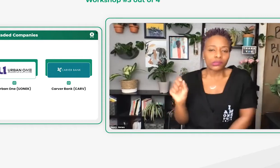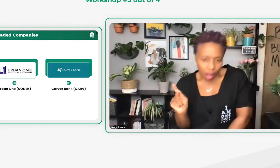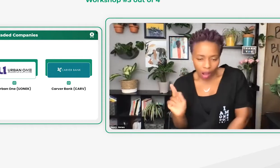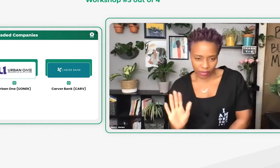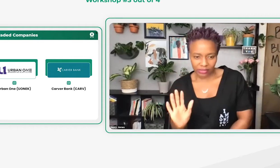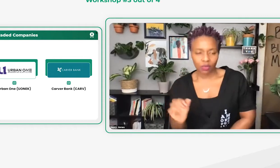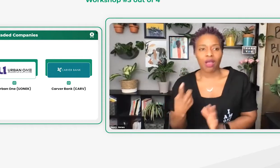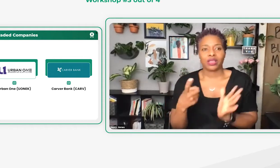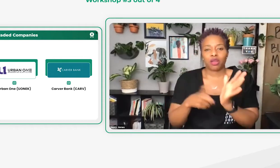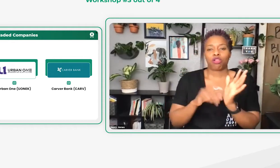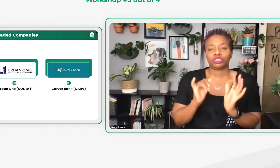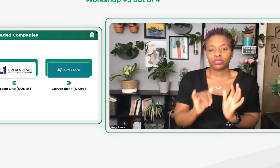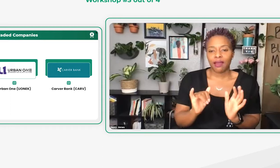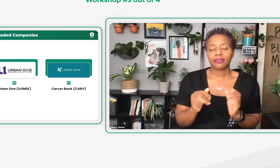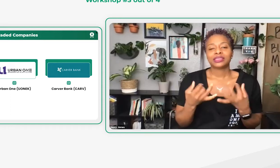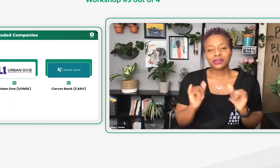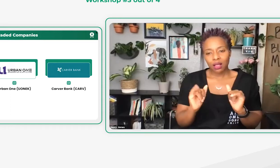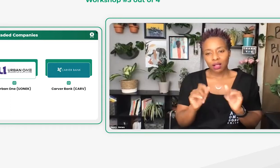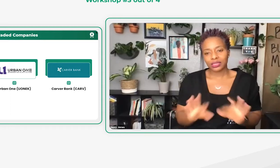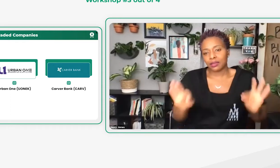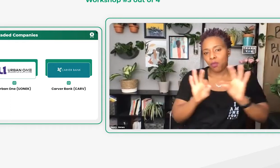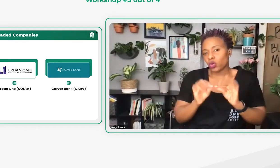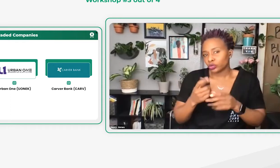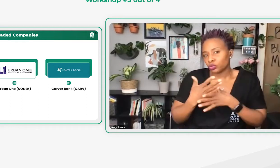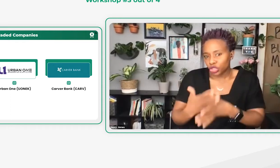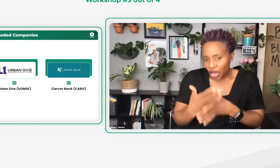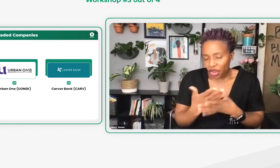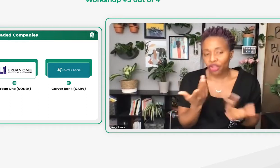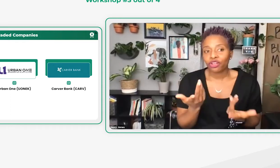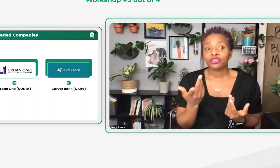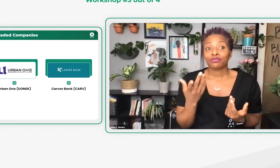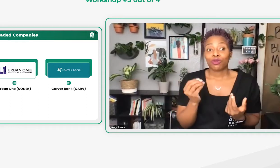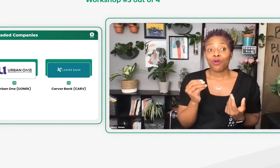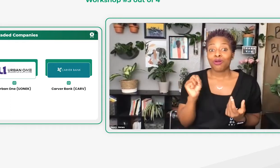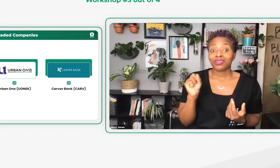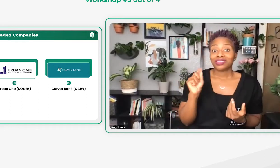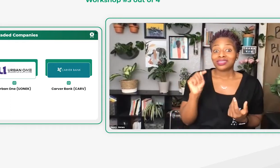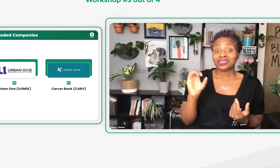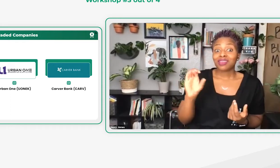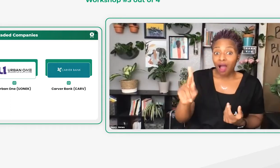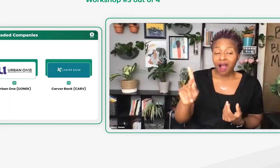the knowledge to invest in stocks. Important to share this information